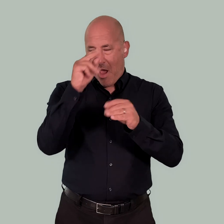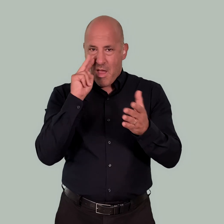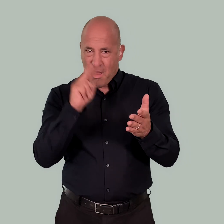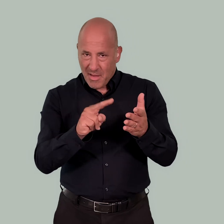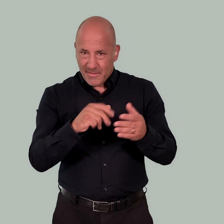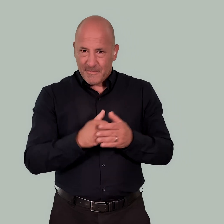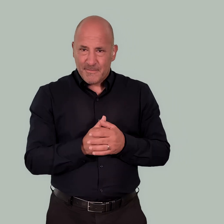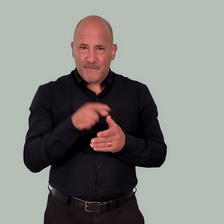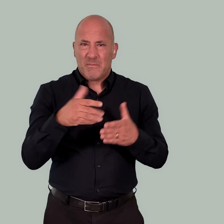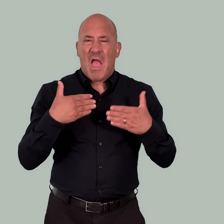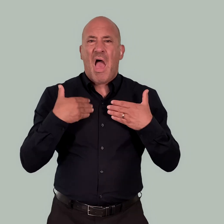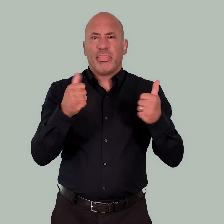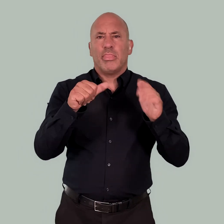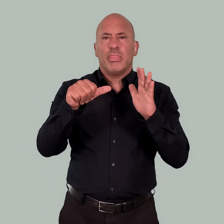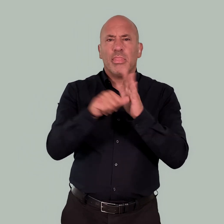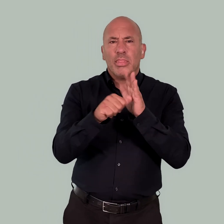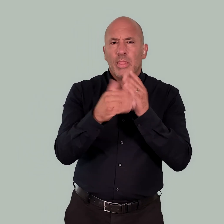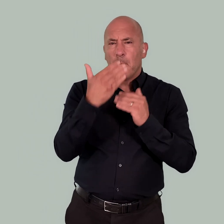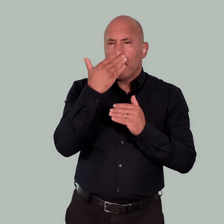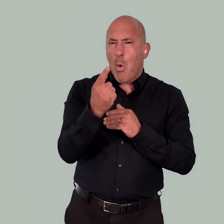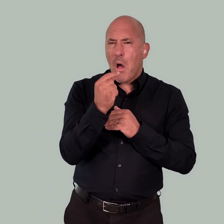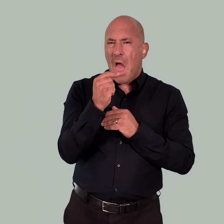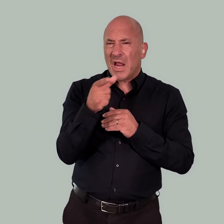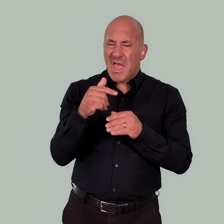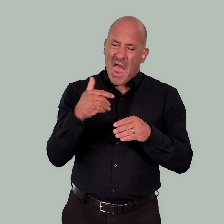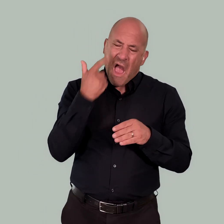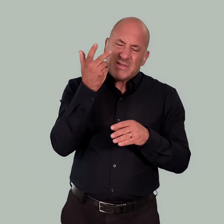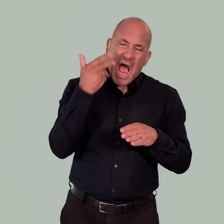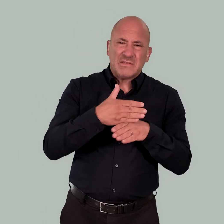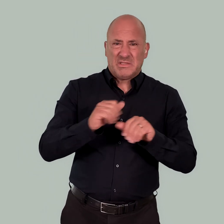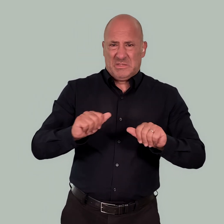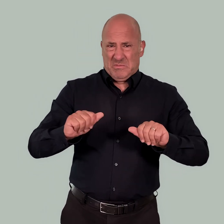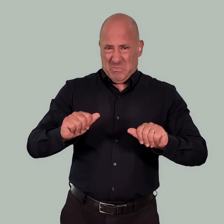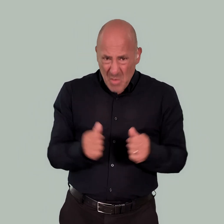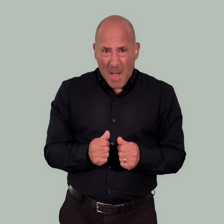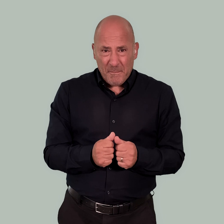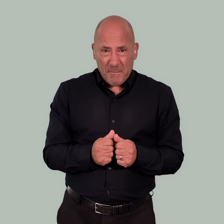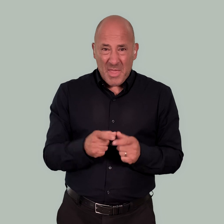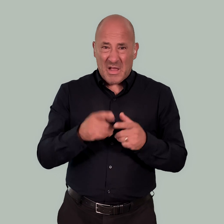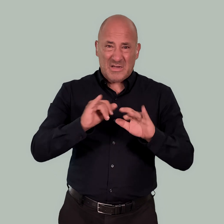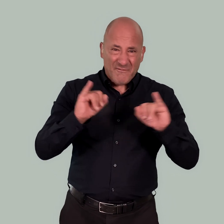Health conditions that are more likely to limit someone’s day-to-day activities ‘a lot’